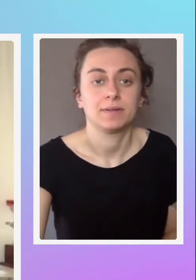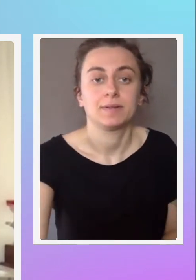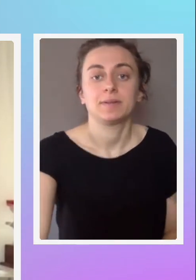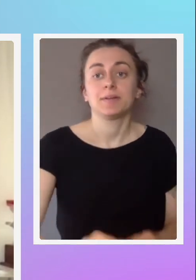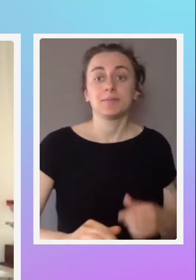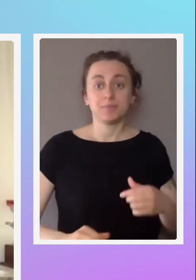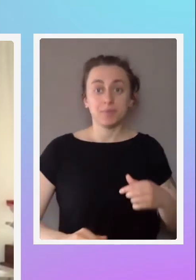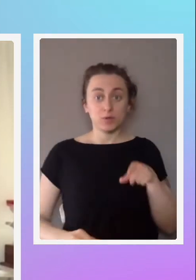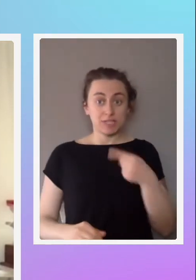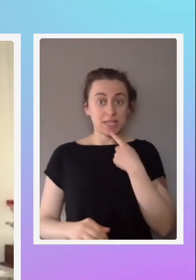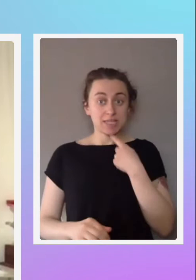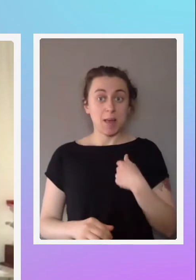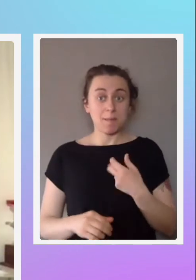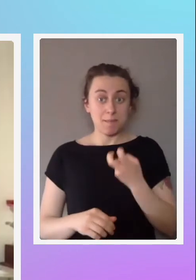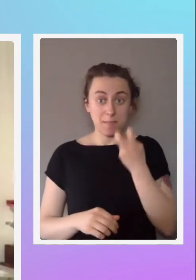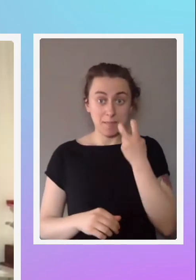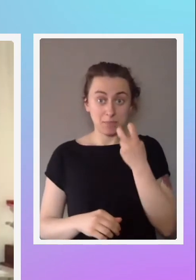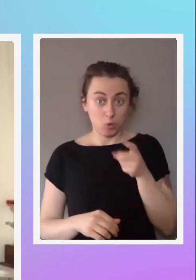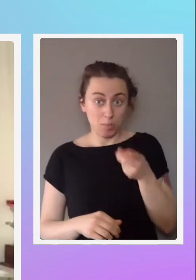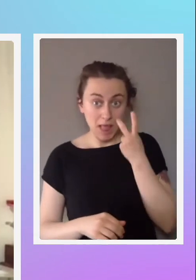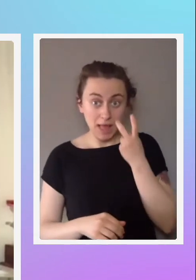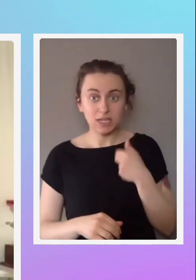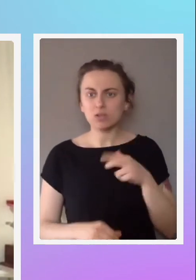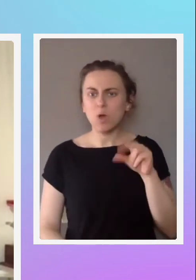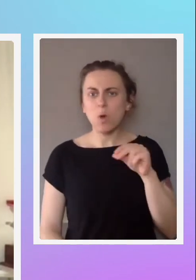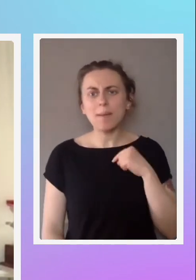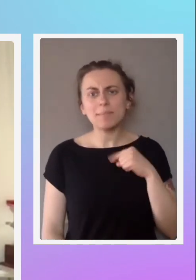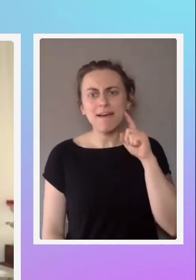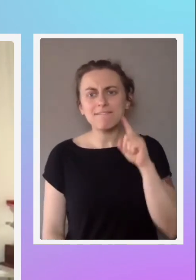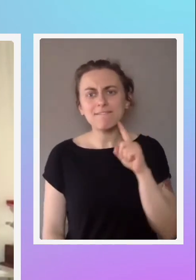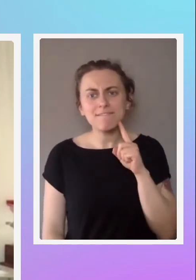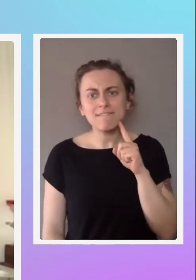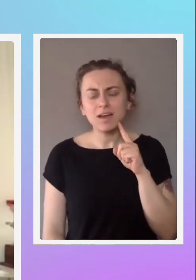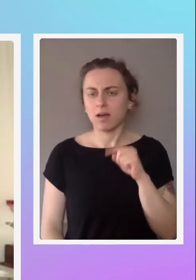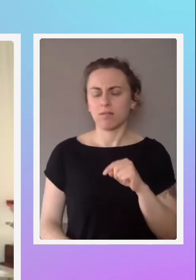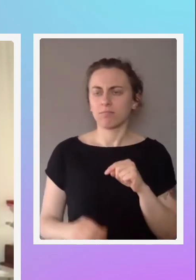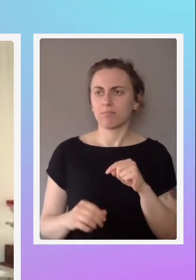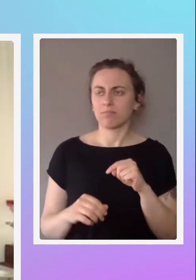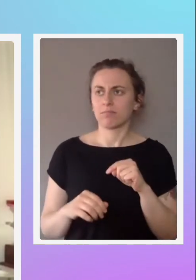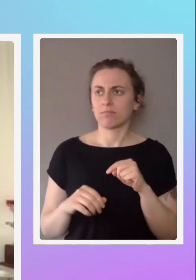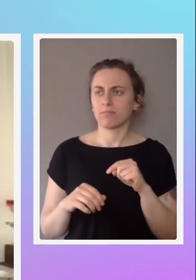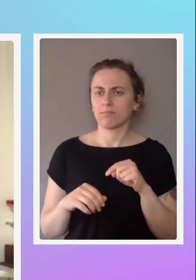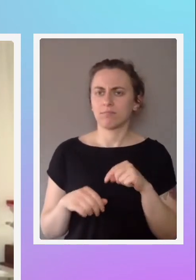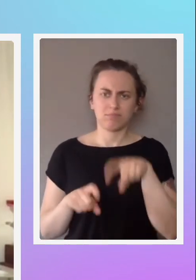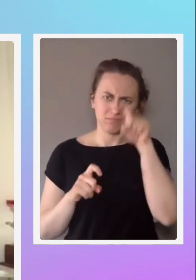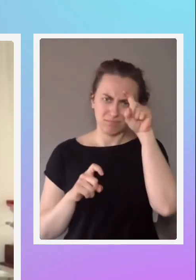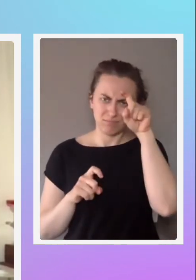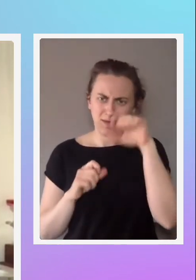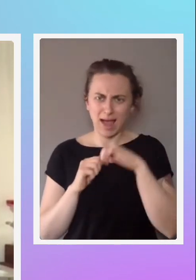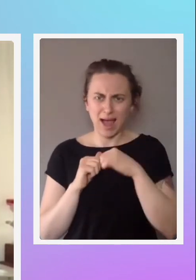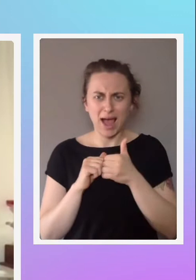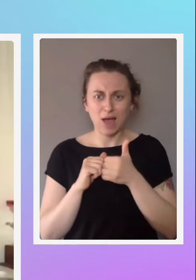And there's this long pause and they're trying to figure out how's that gonna work? She listens to 500 books on tape